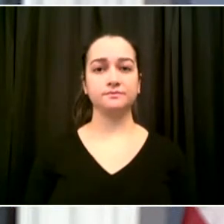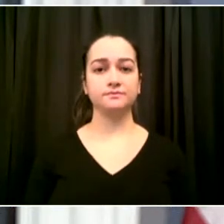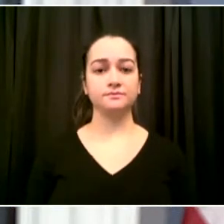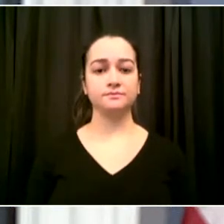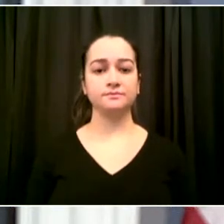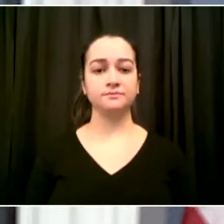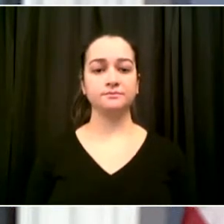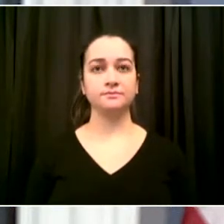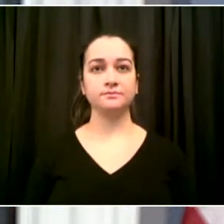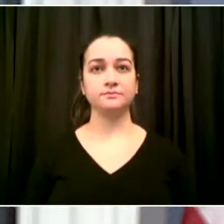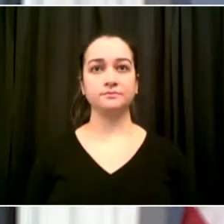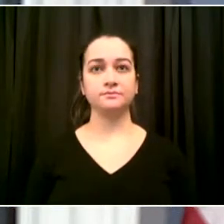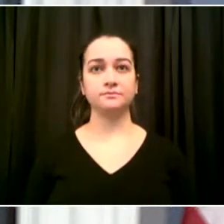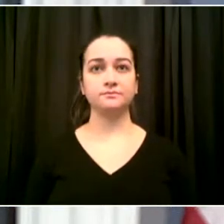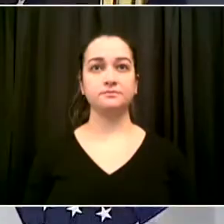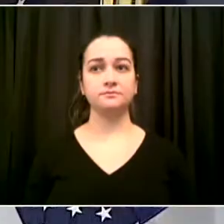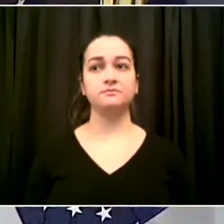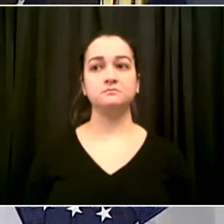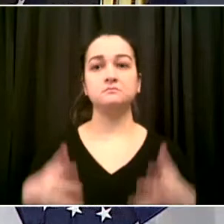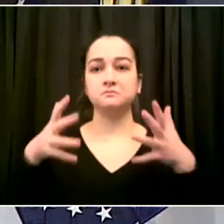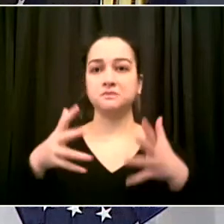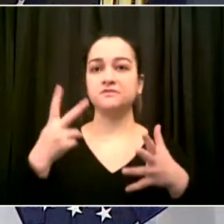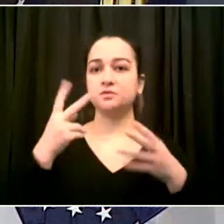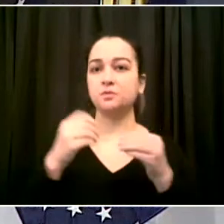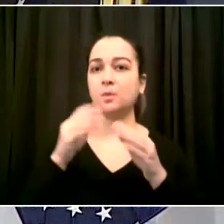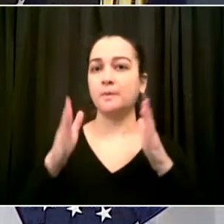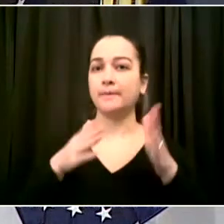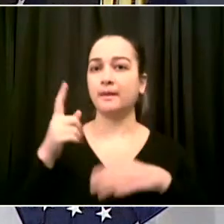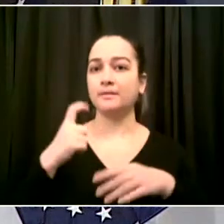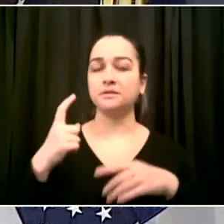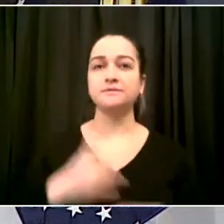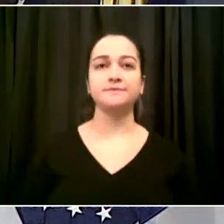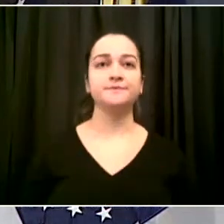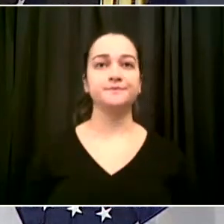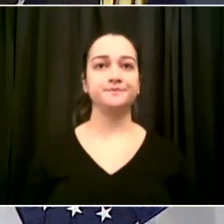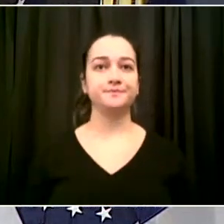FEDERAL LEVEL. US OF A REAL COMMONSENSE POLICY IN THIS REGARD.